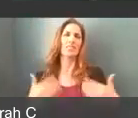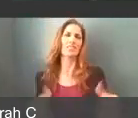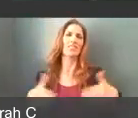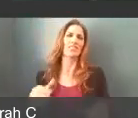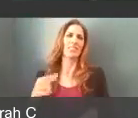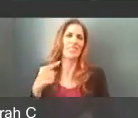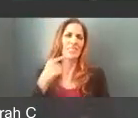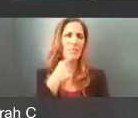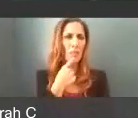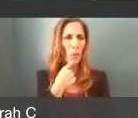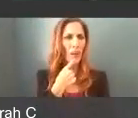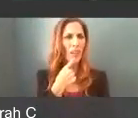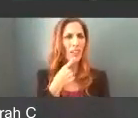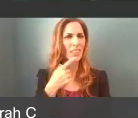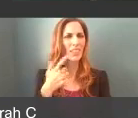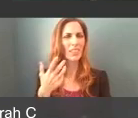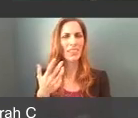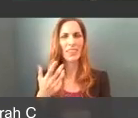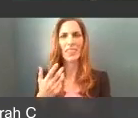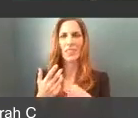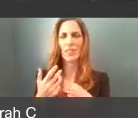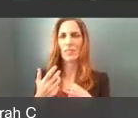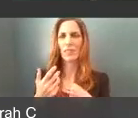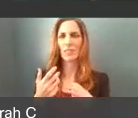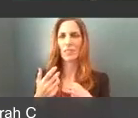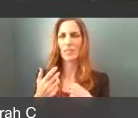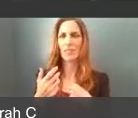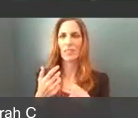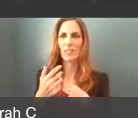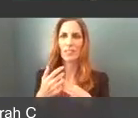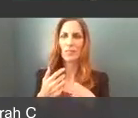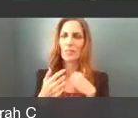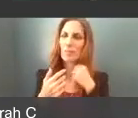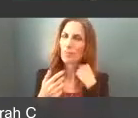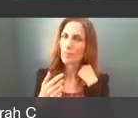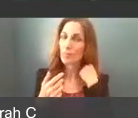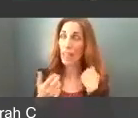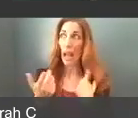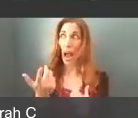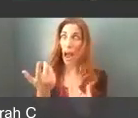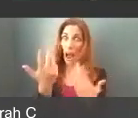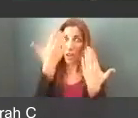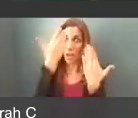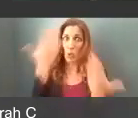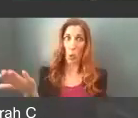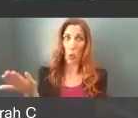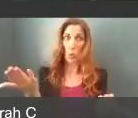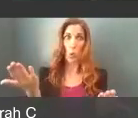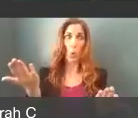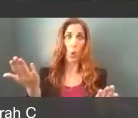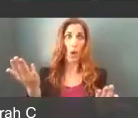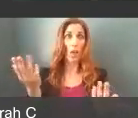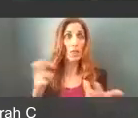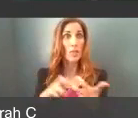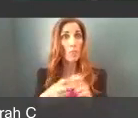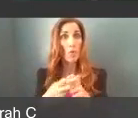I don't know, you know, where exactly the problem came up. They have not shared any